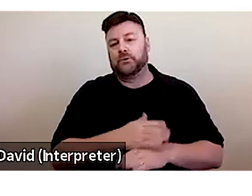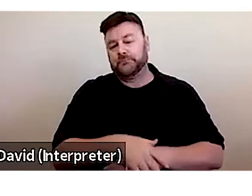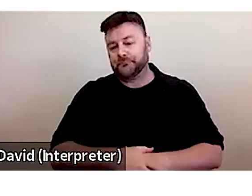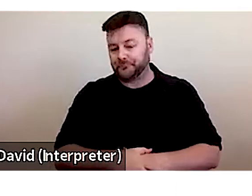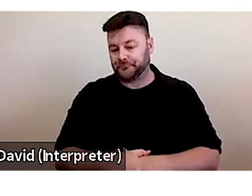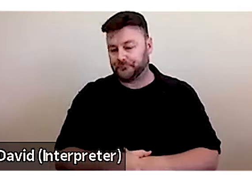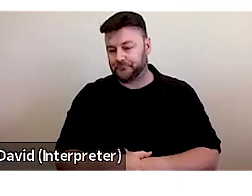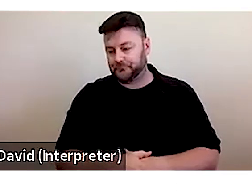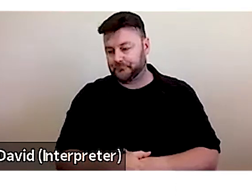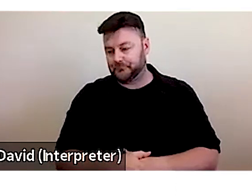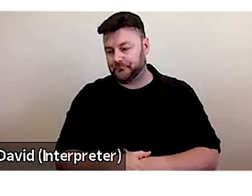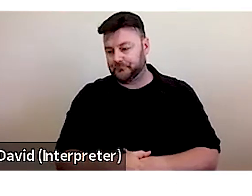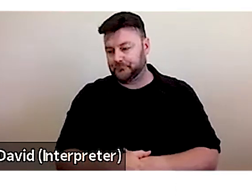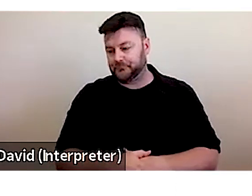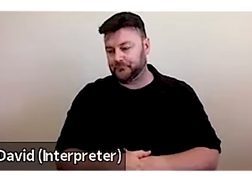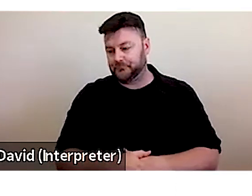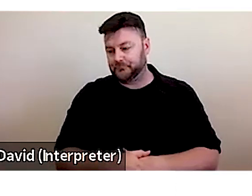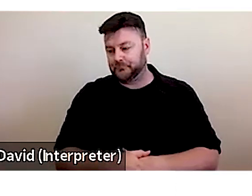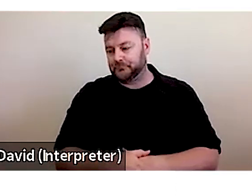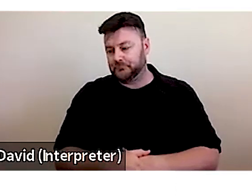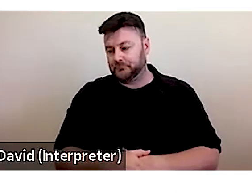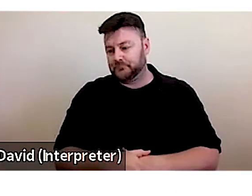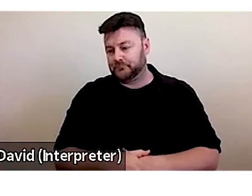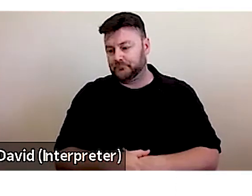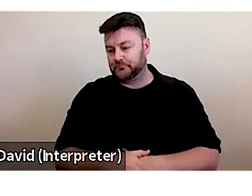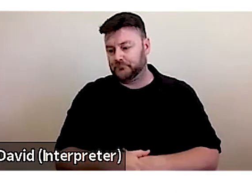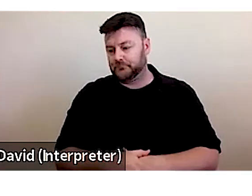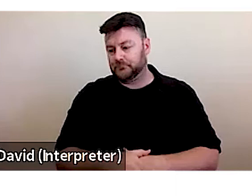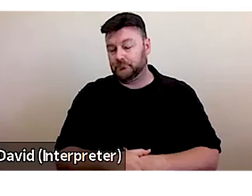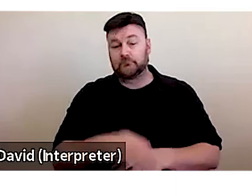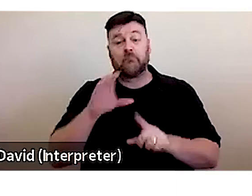Cultural appropriation is a very real thing for Aboriginal artists